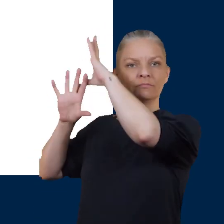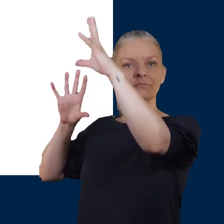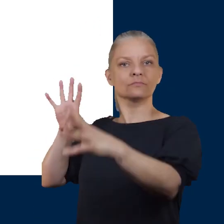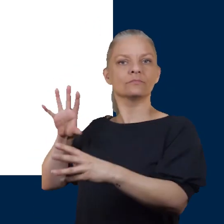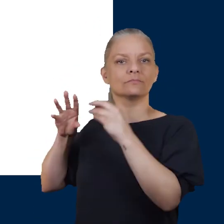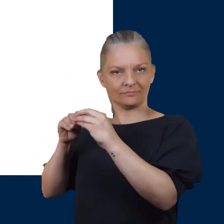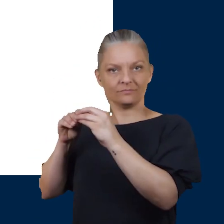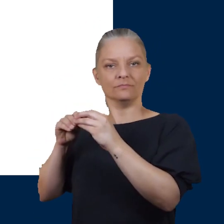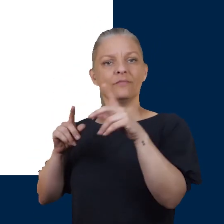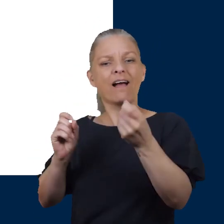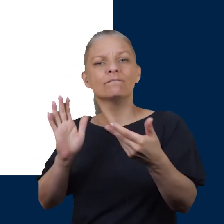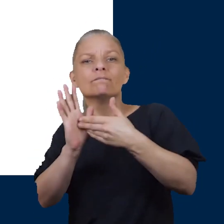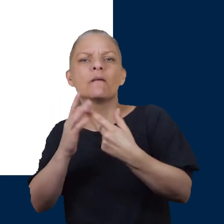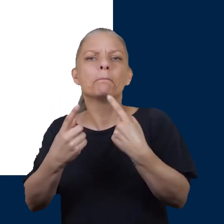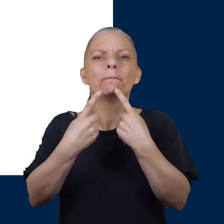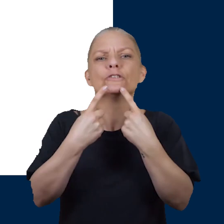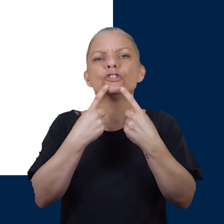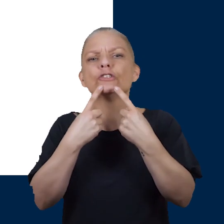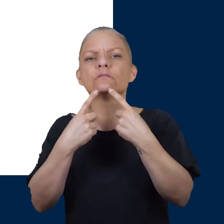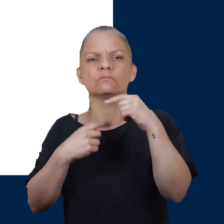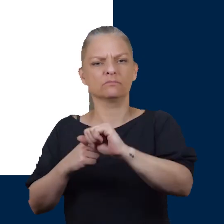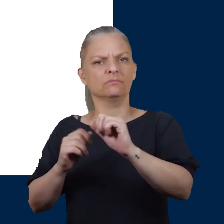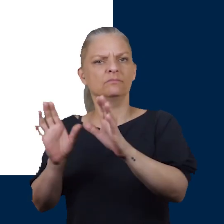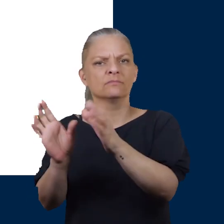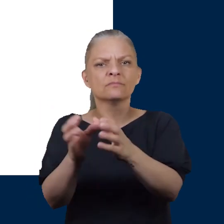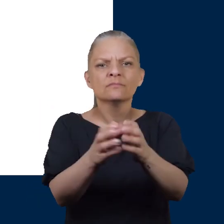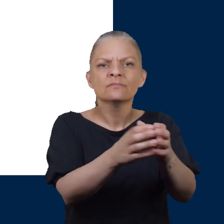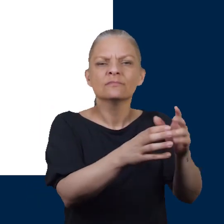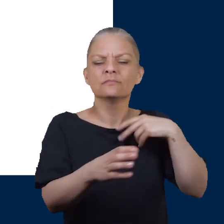additional messages in addition to the main food groups which we have just looked at.